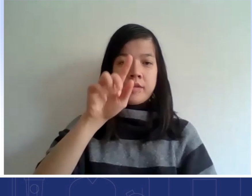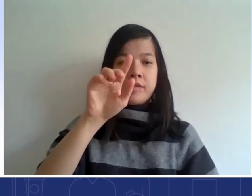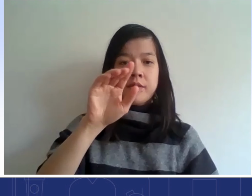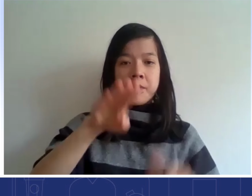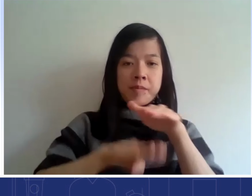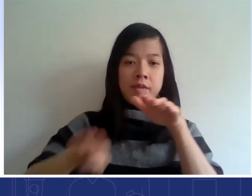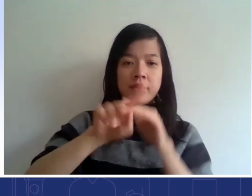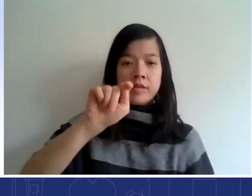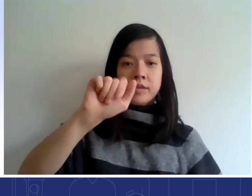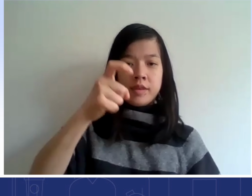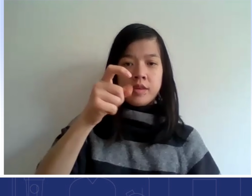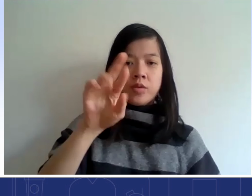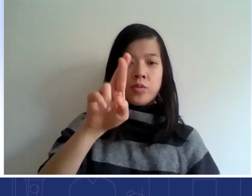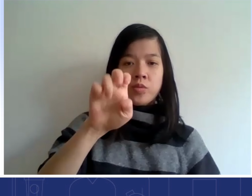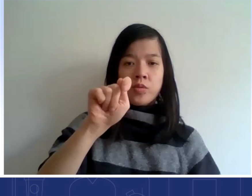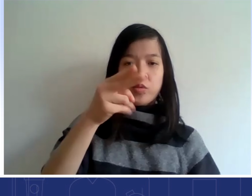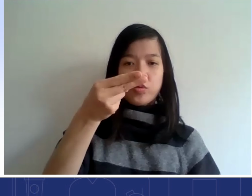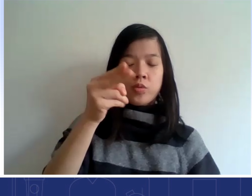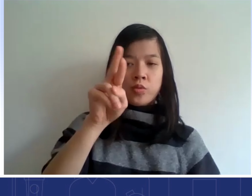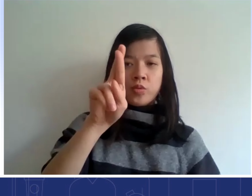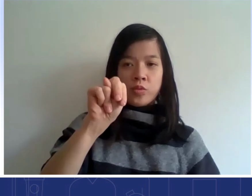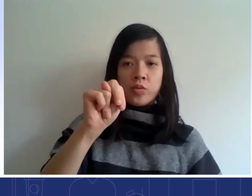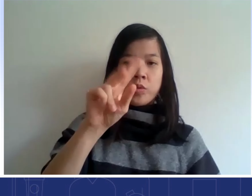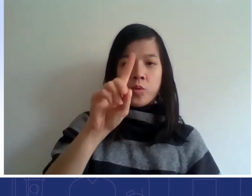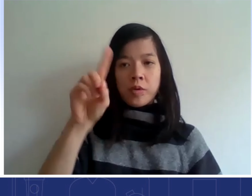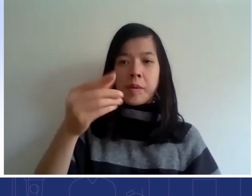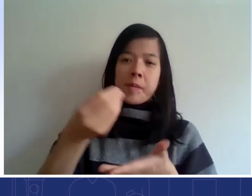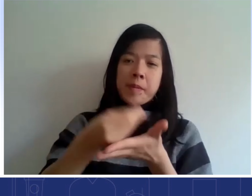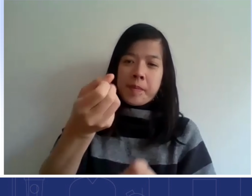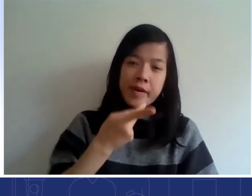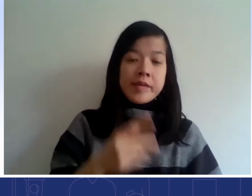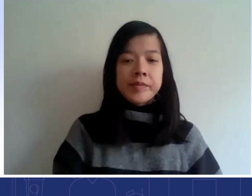Welcome to this vlog, Basic Tax Return 101.